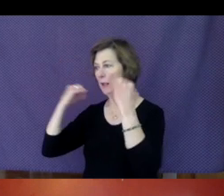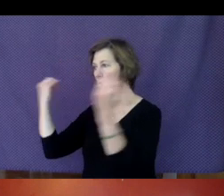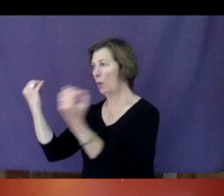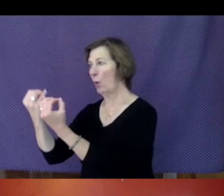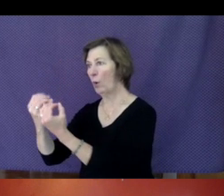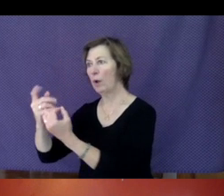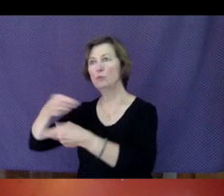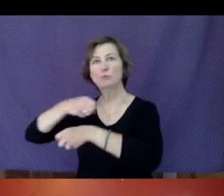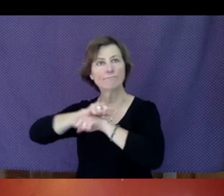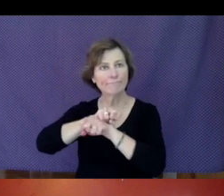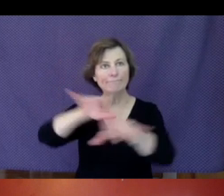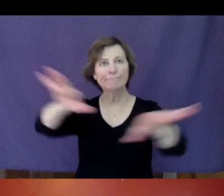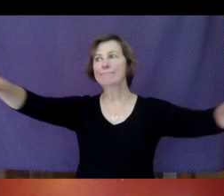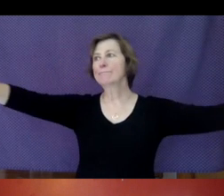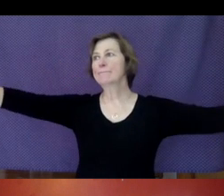statewide